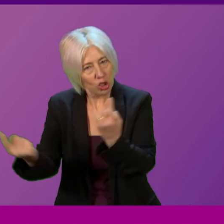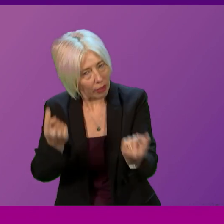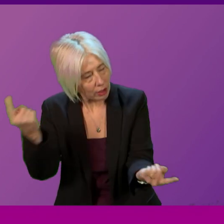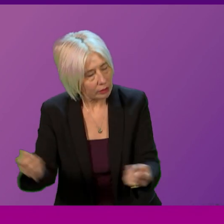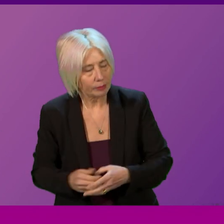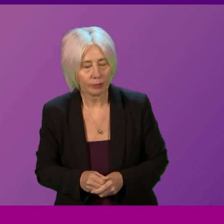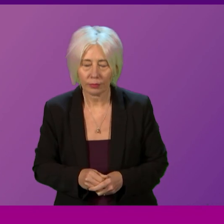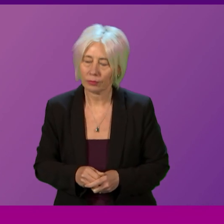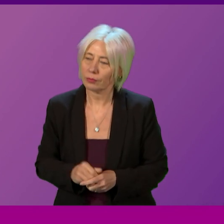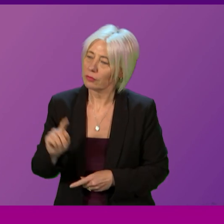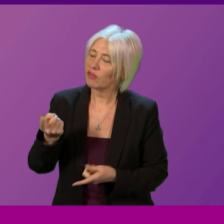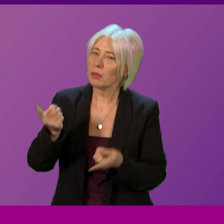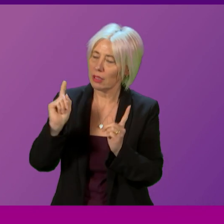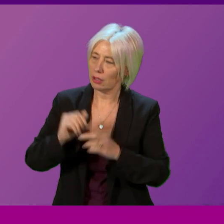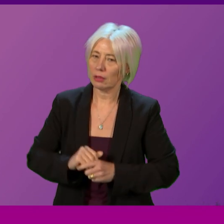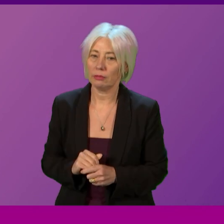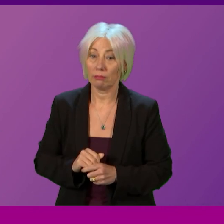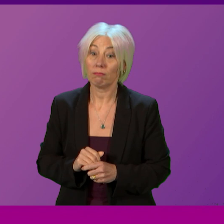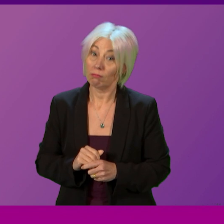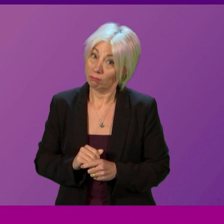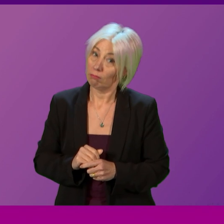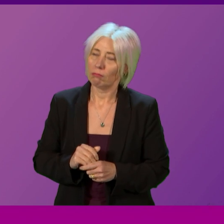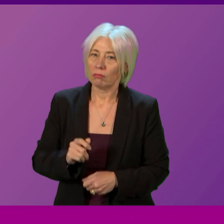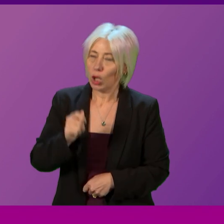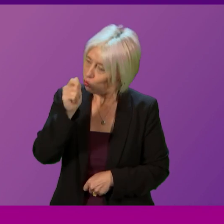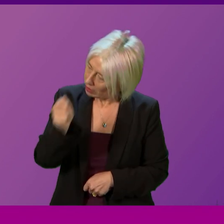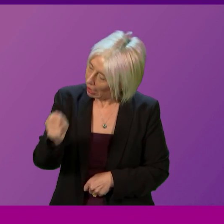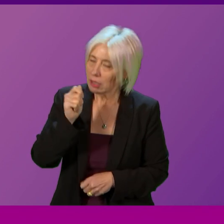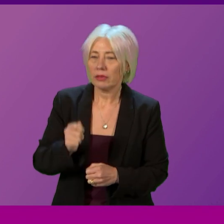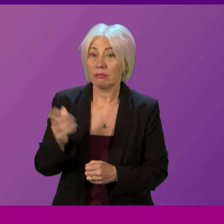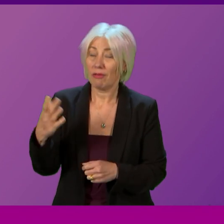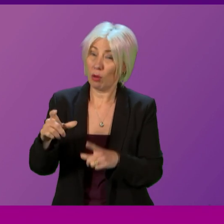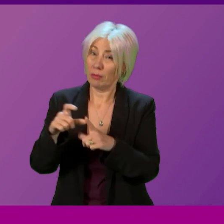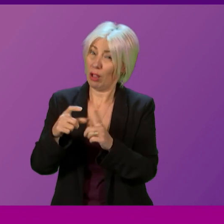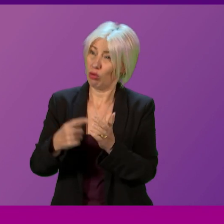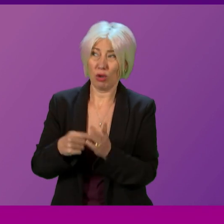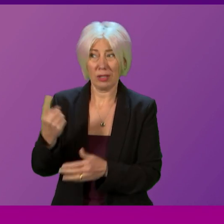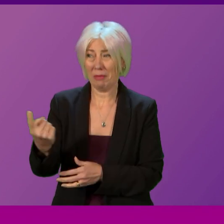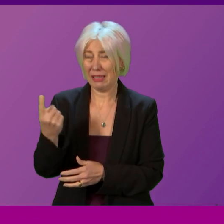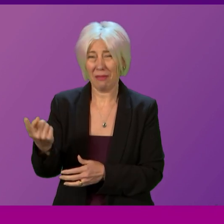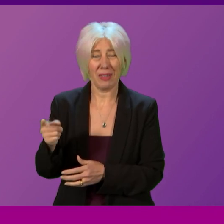Respectfully, Presiding Officer, even by Douglas Ross’s own standards, this is a pretty lame